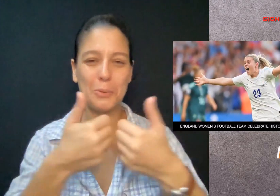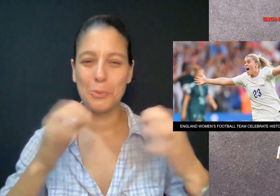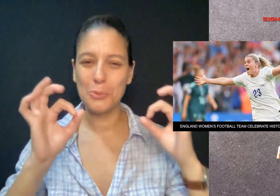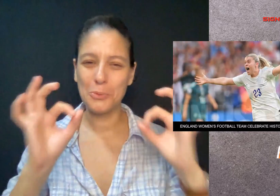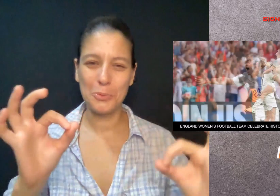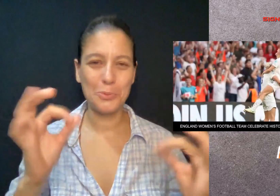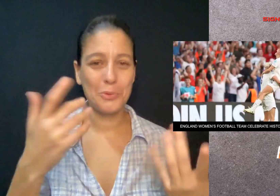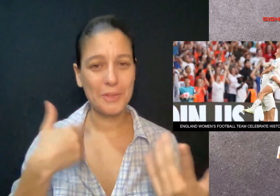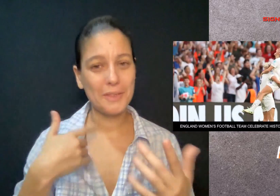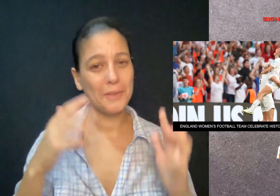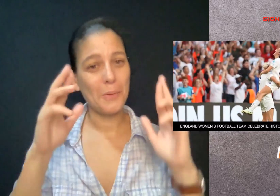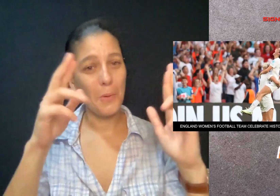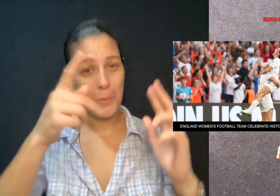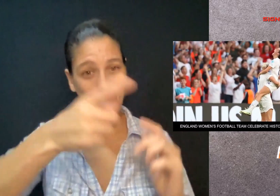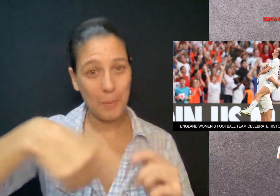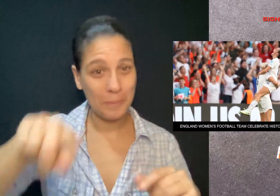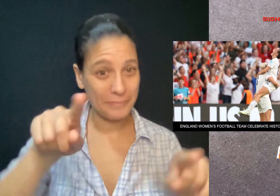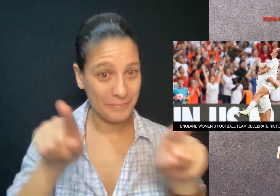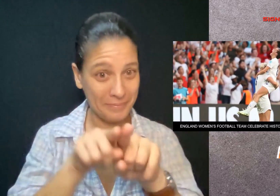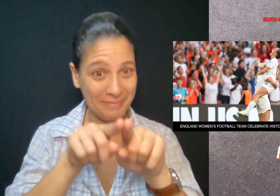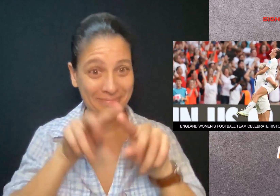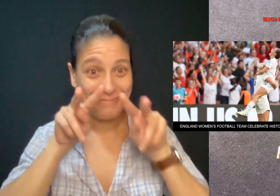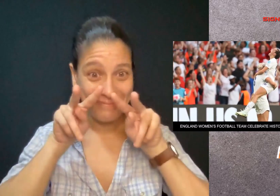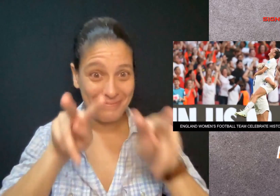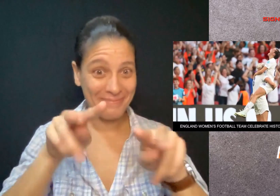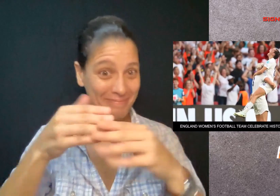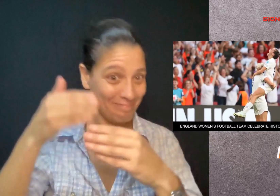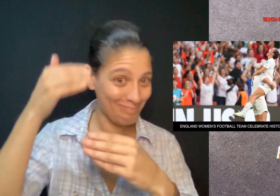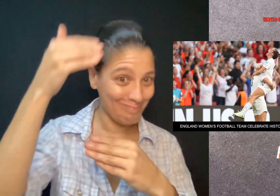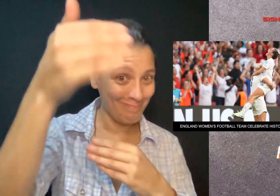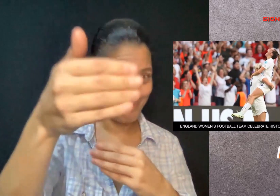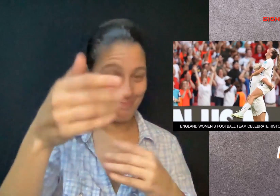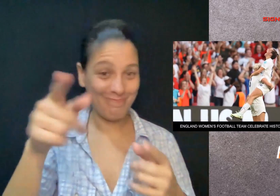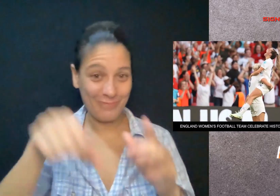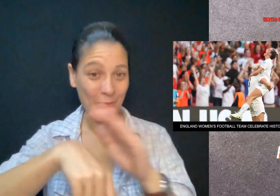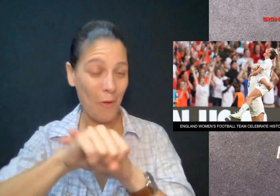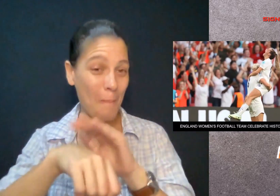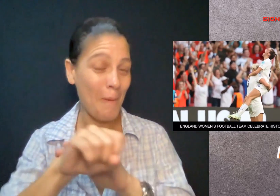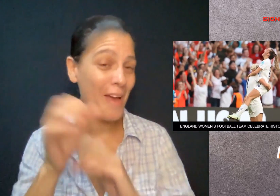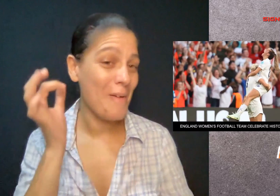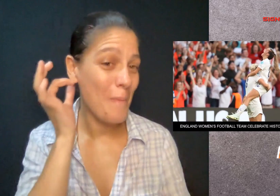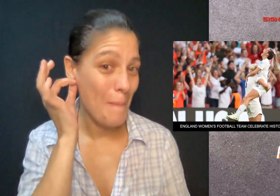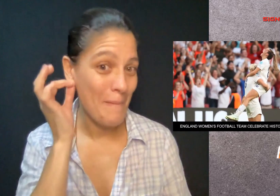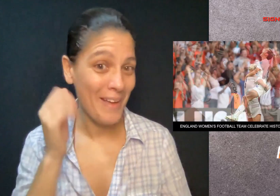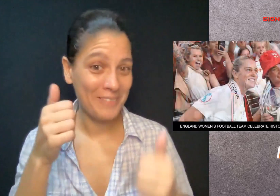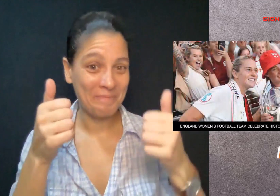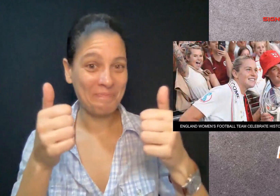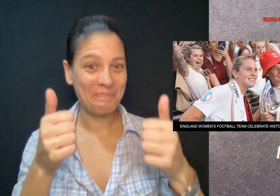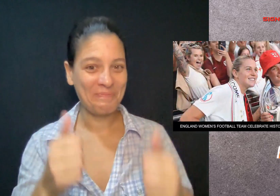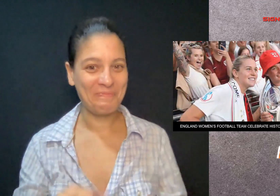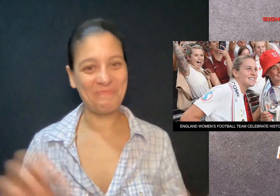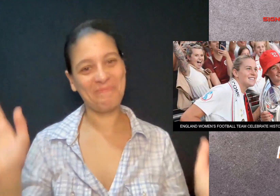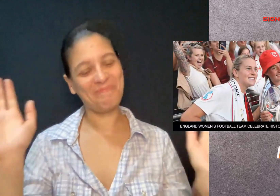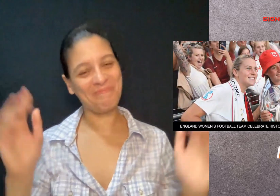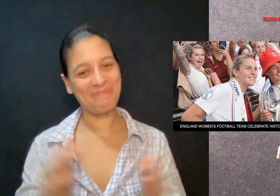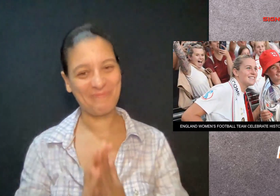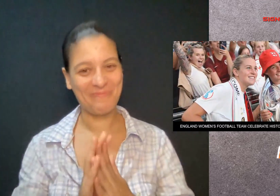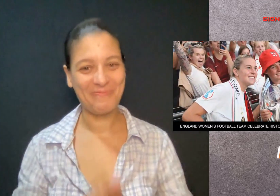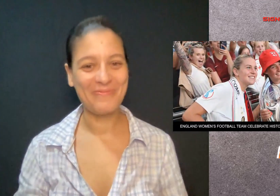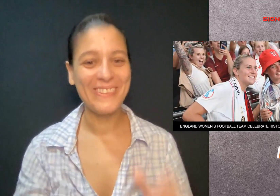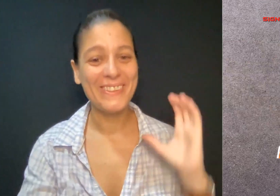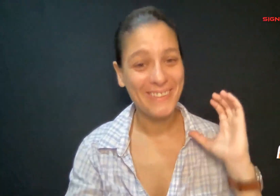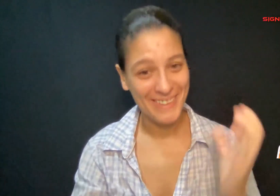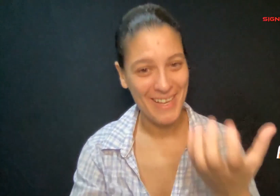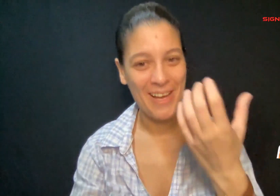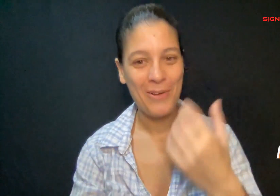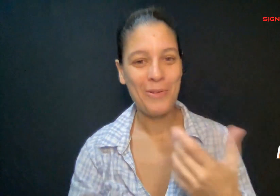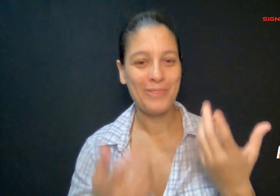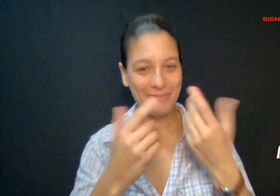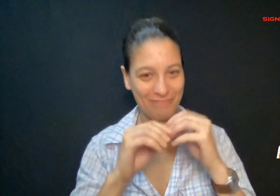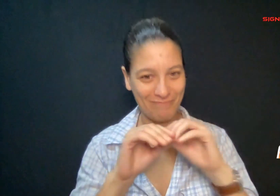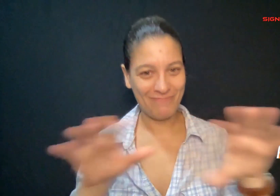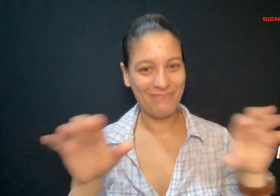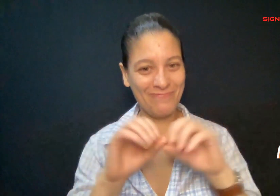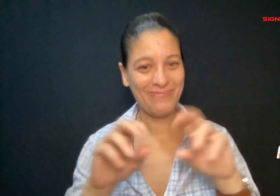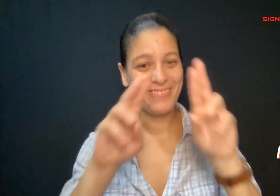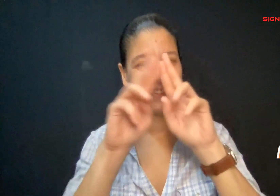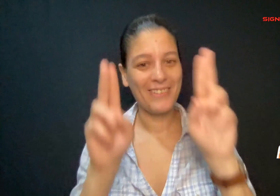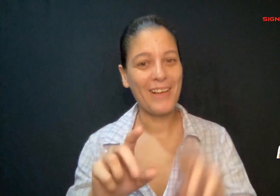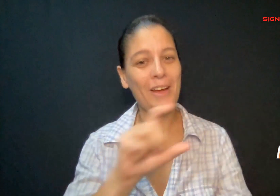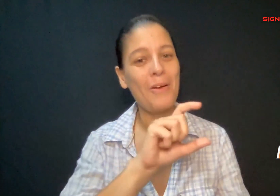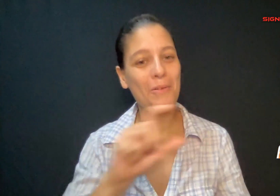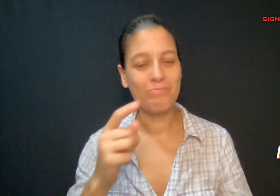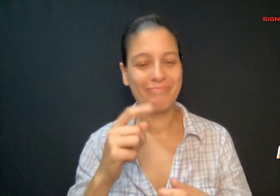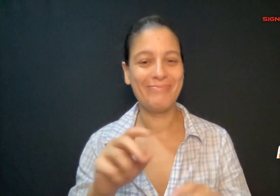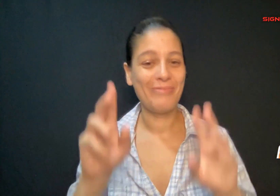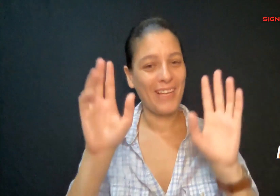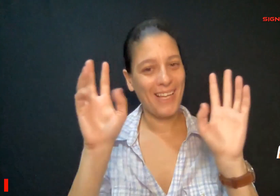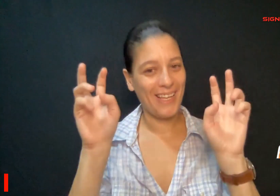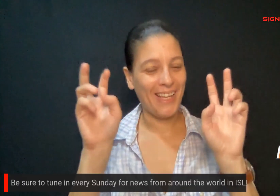game I hope you guys got to see it as well Sign1News will be broadcasting international